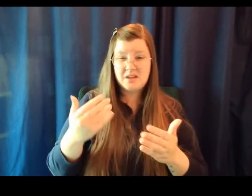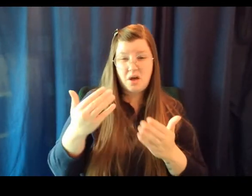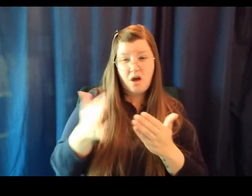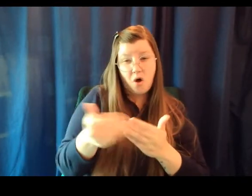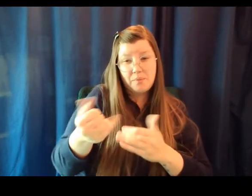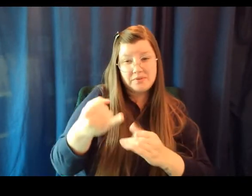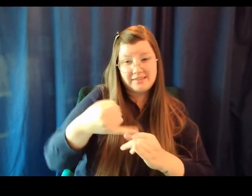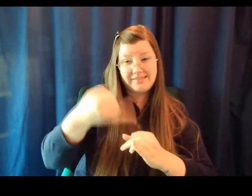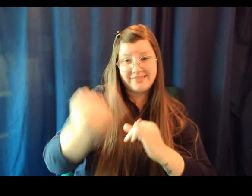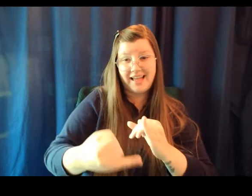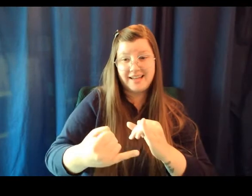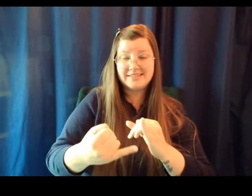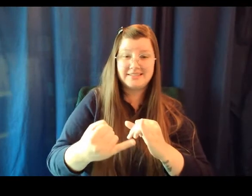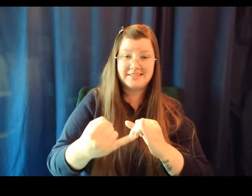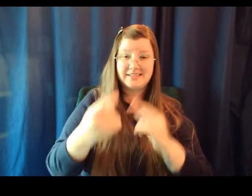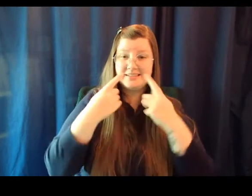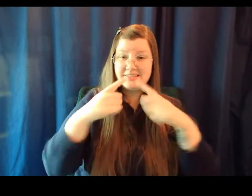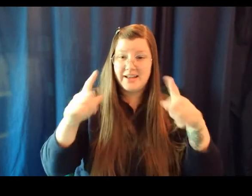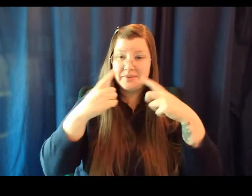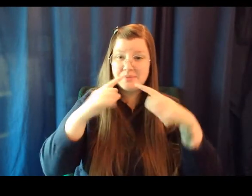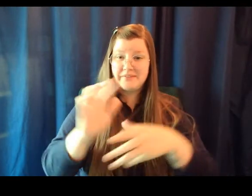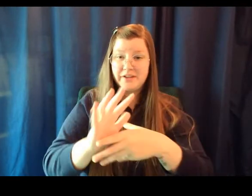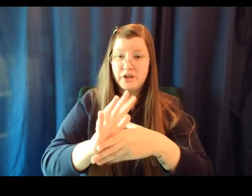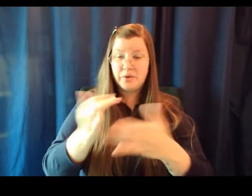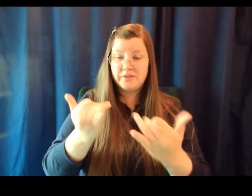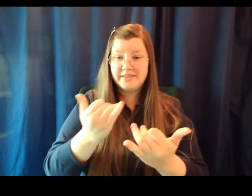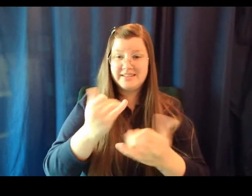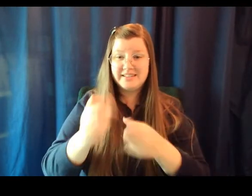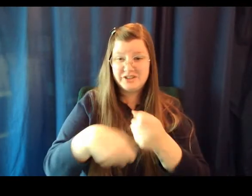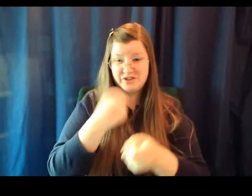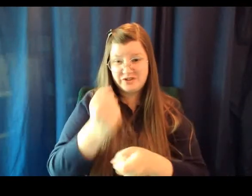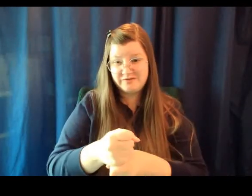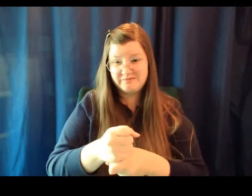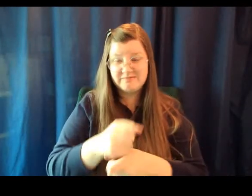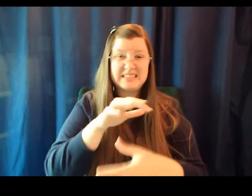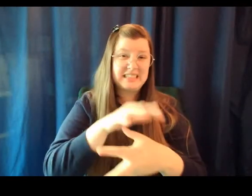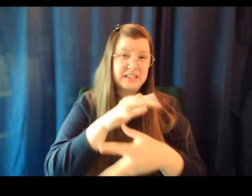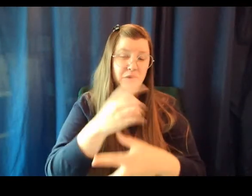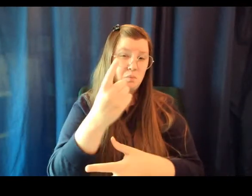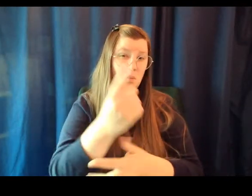have but one week left to make the most of your high school career.